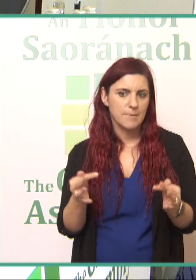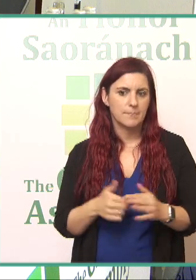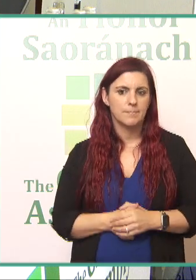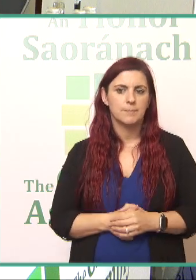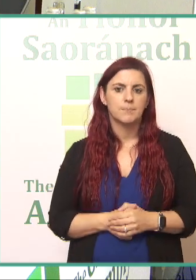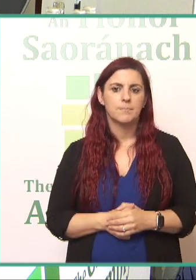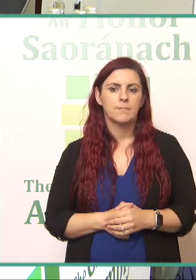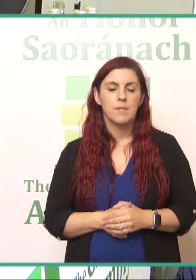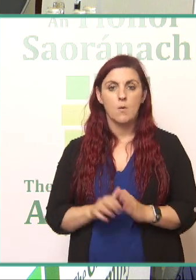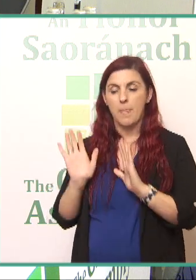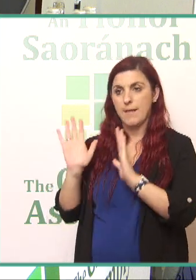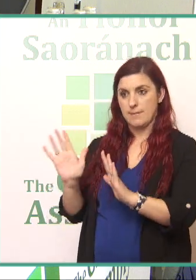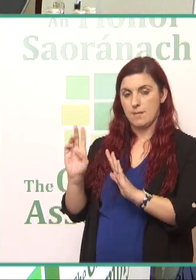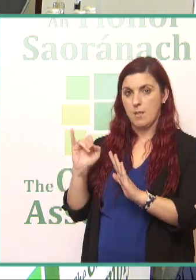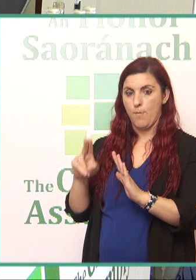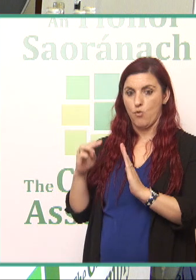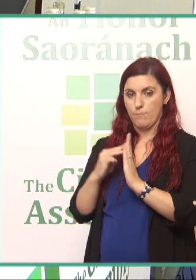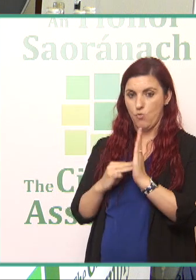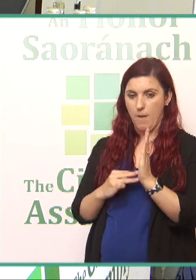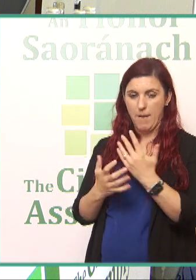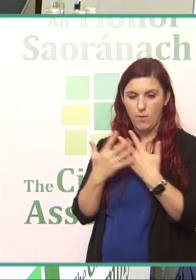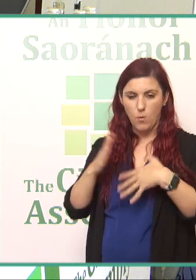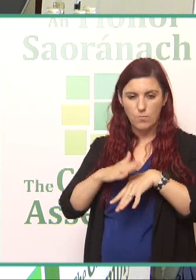now that's the burn program so there's lots of more information on it but I just wanted to show